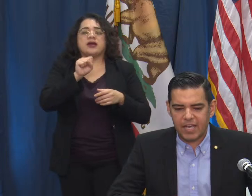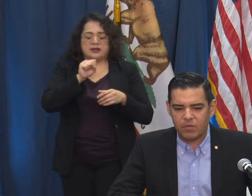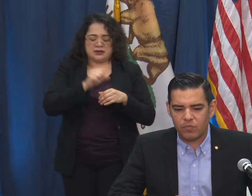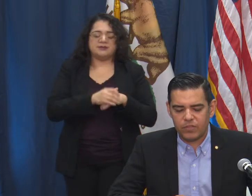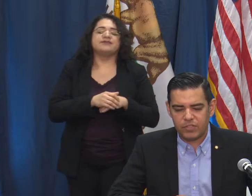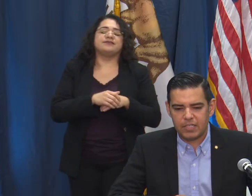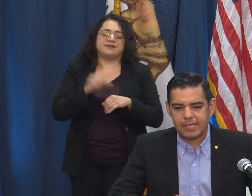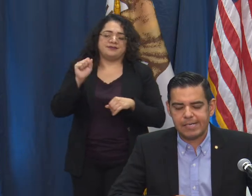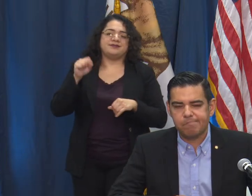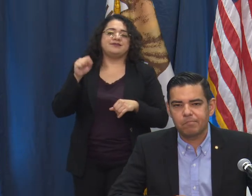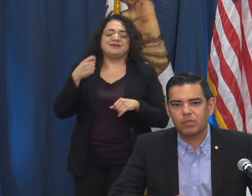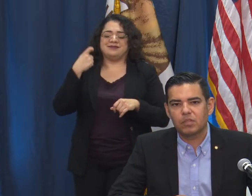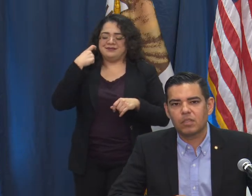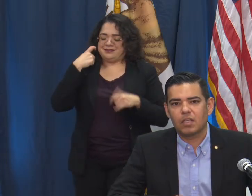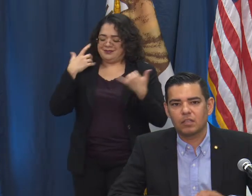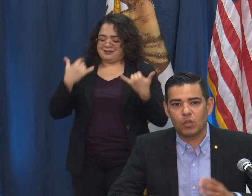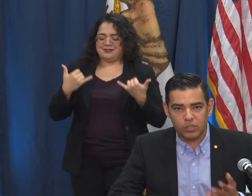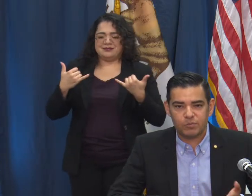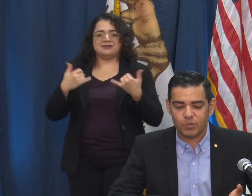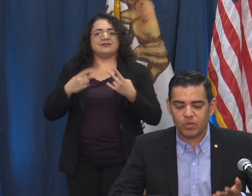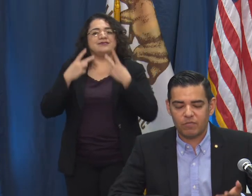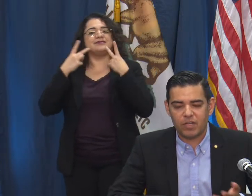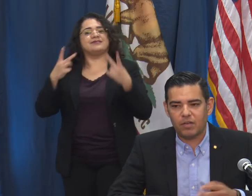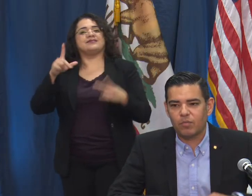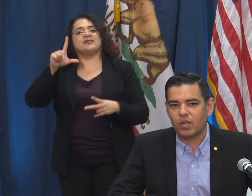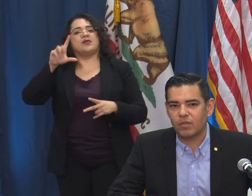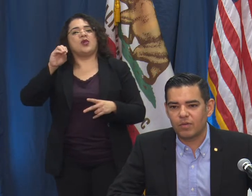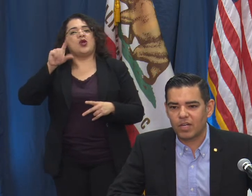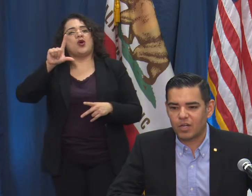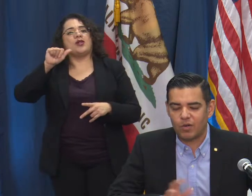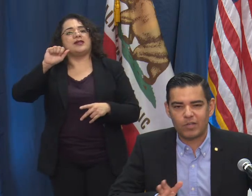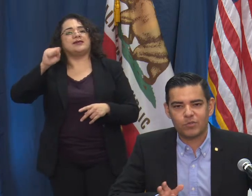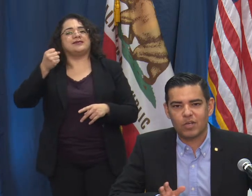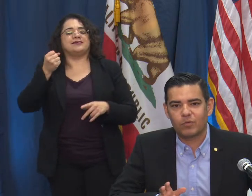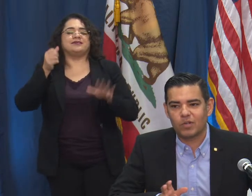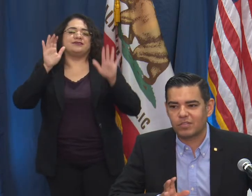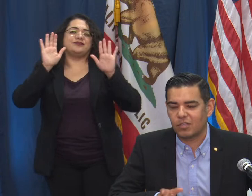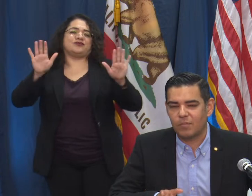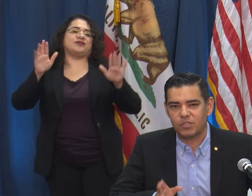visited Lola's which is a great restaurant of course in Long Beach,